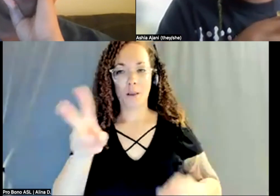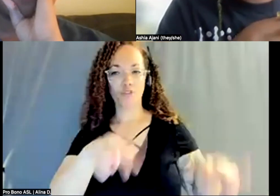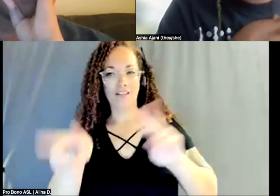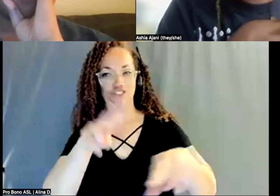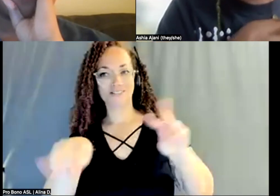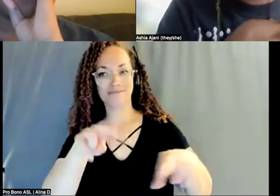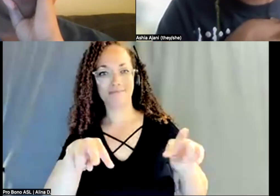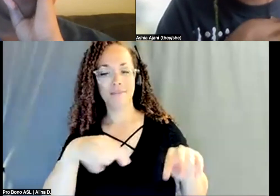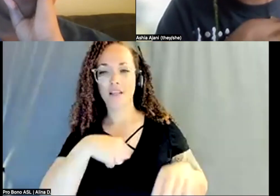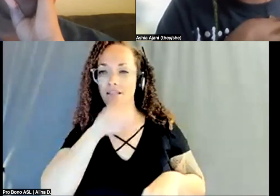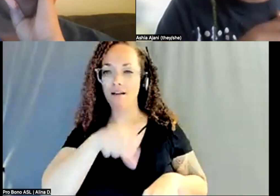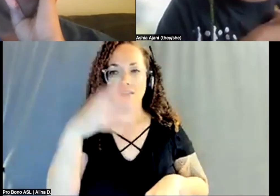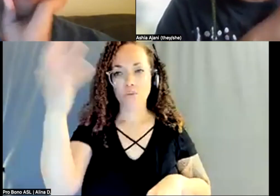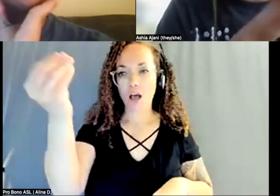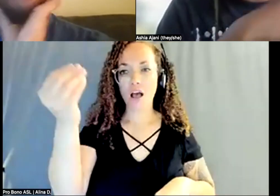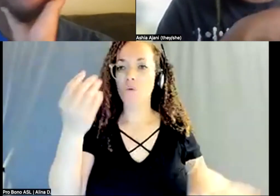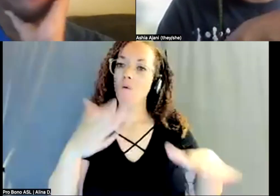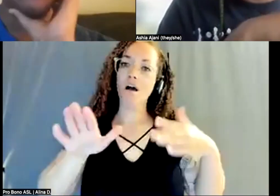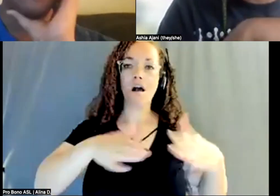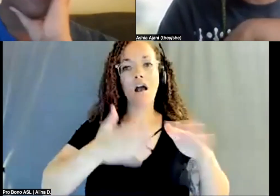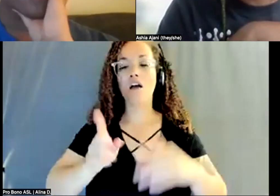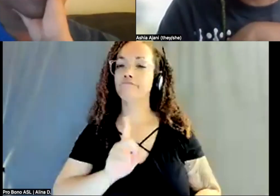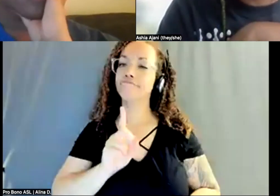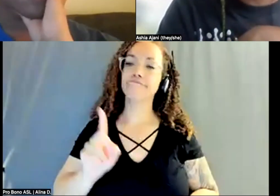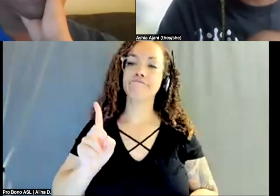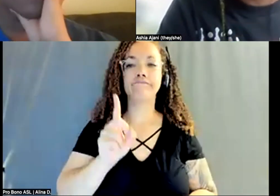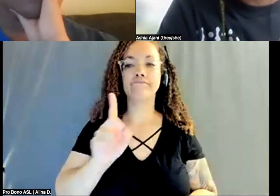and walk and just kind of like see and then I see how like a lot of different things are connected.